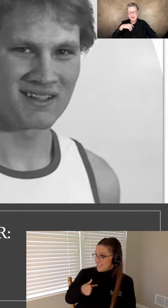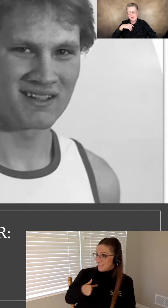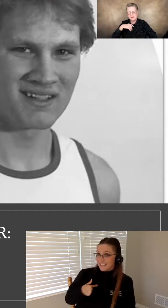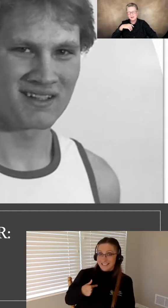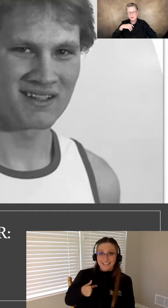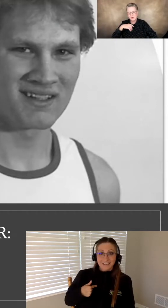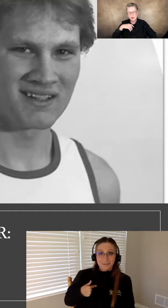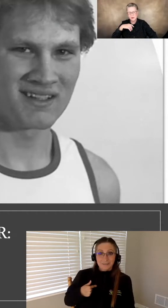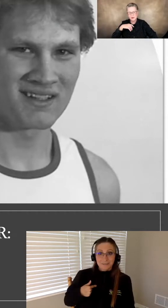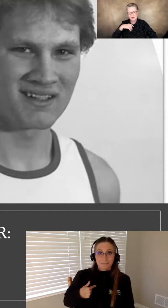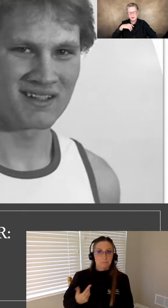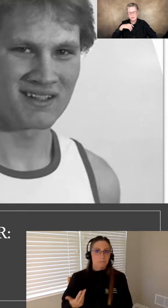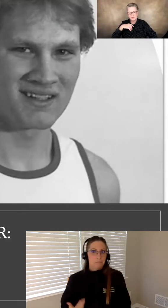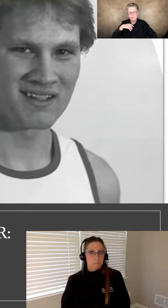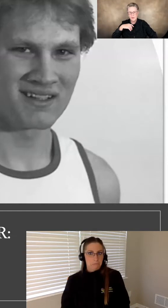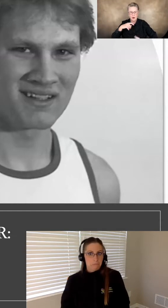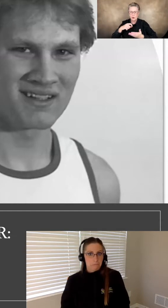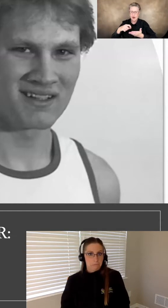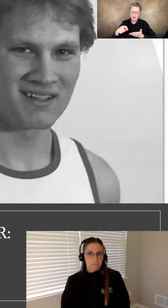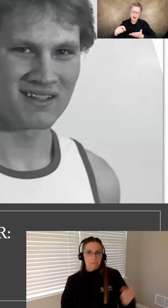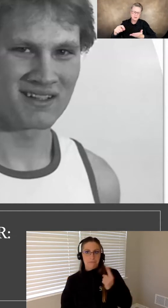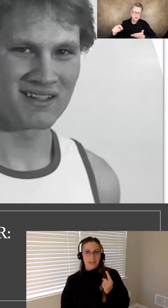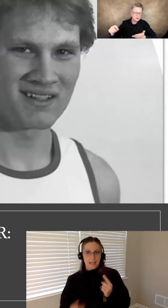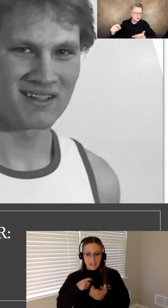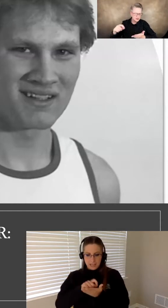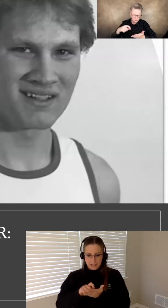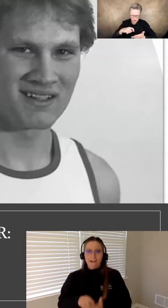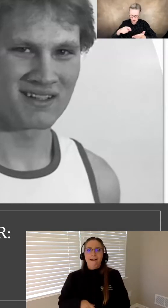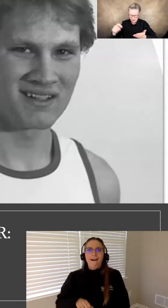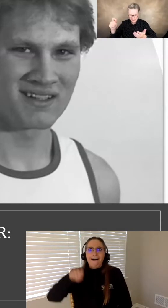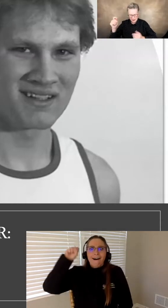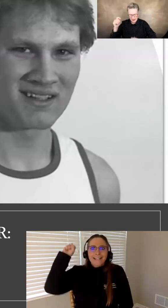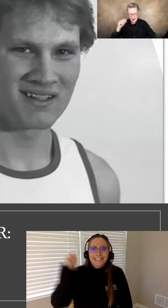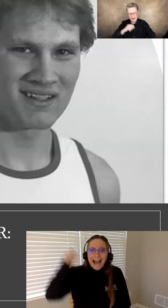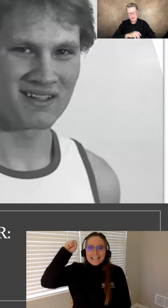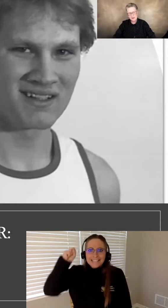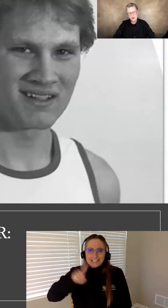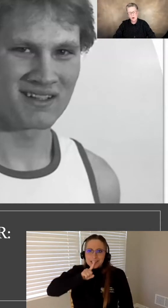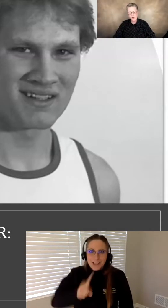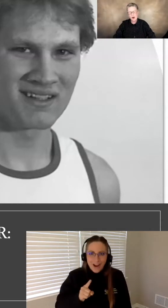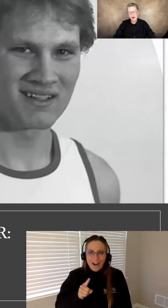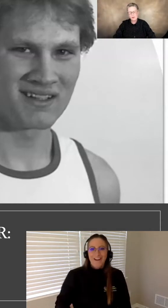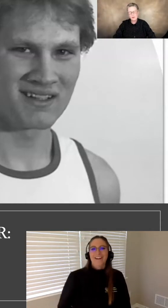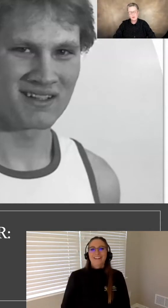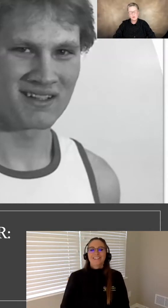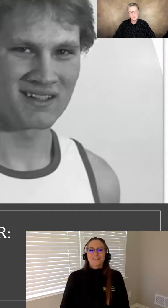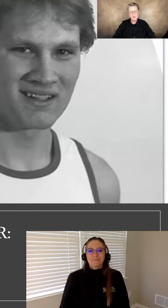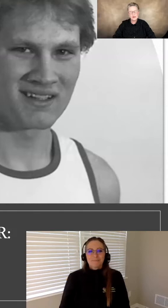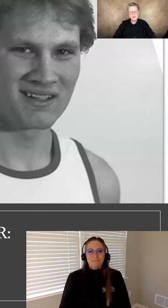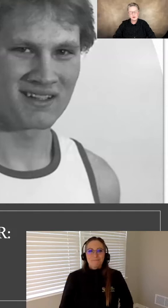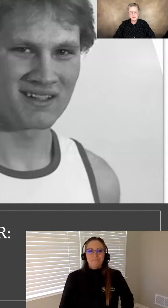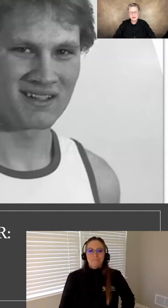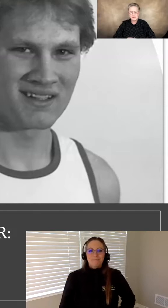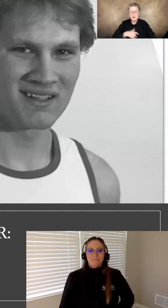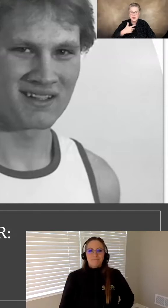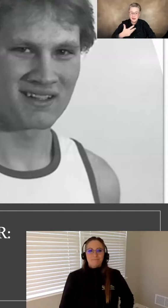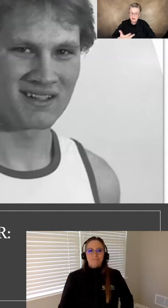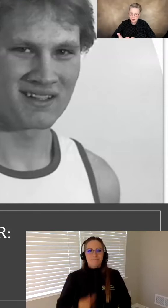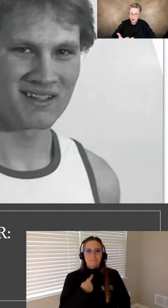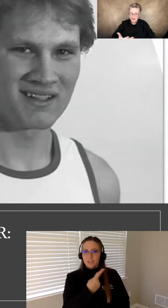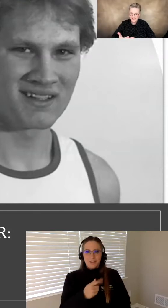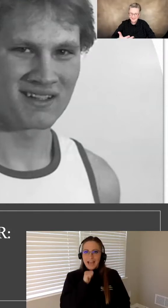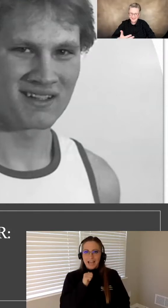and of course um I wrote back absolutely sure and so uh we didn't really get to communicate a lot